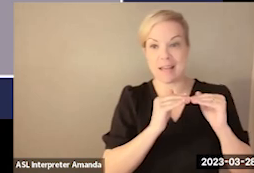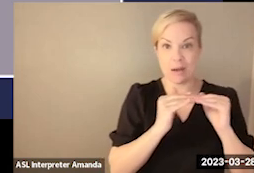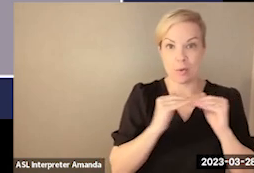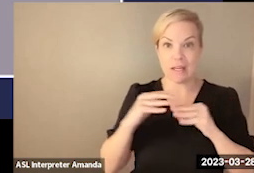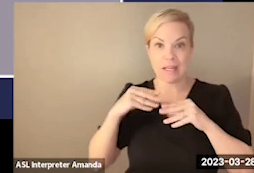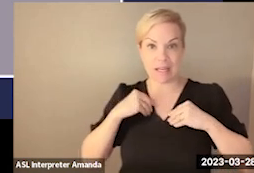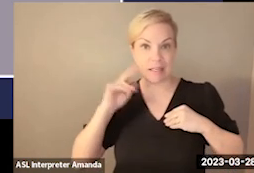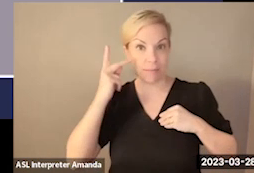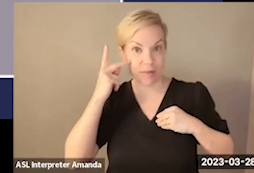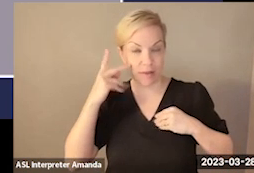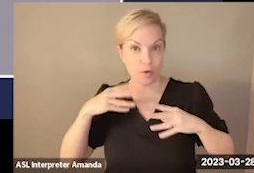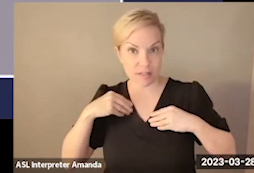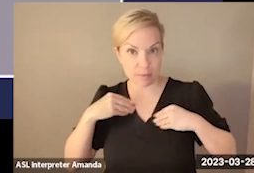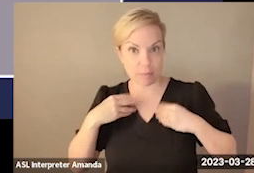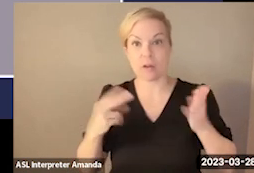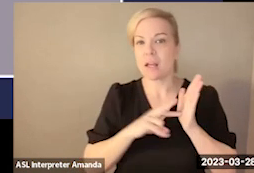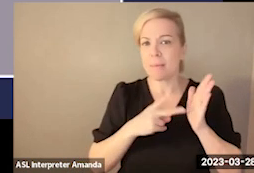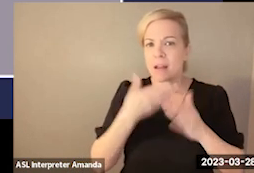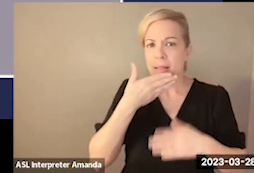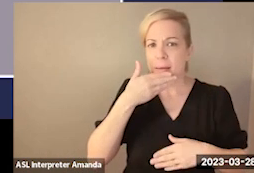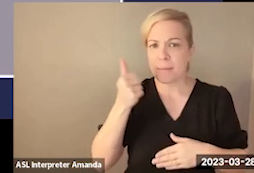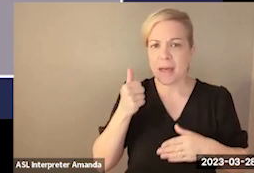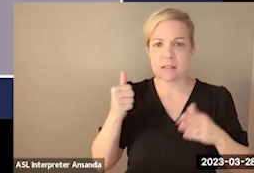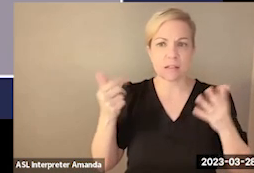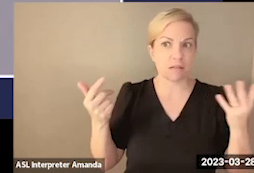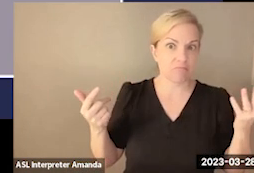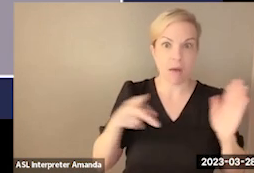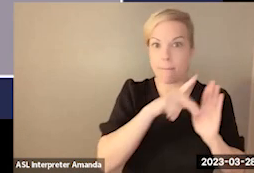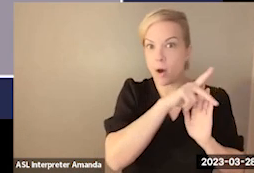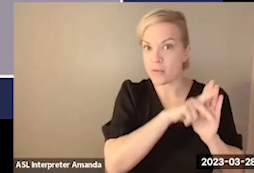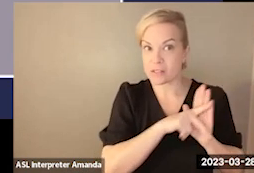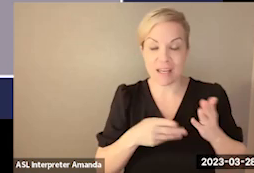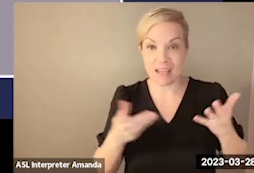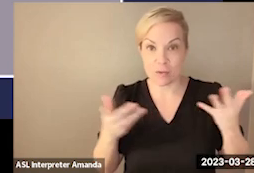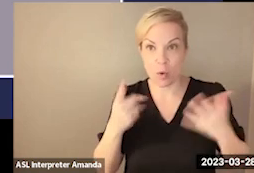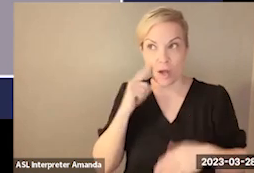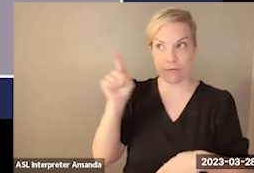Debbie Stine, Science & Technology Policy Academy: You know the best policy to recommend to the pot. Recommend to that policymaker to move forward